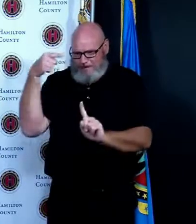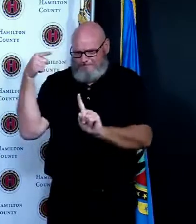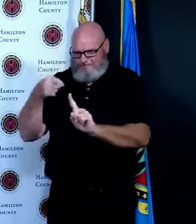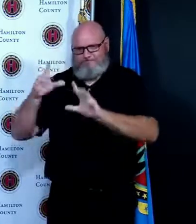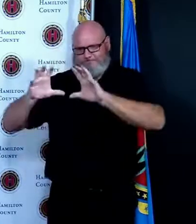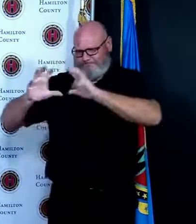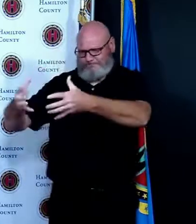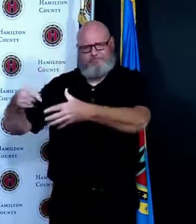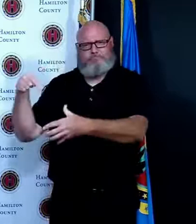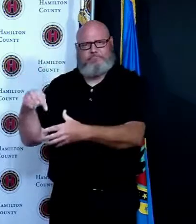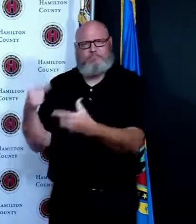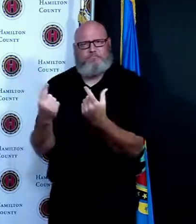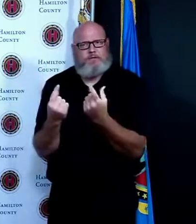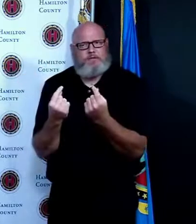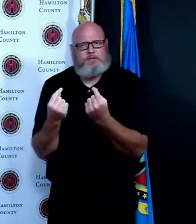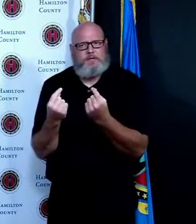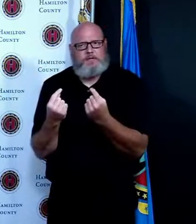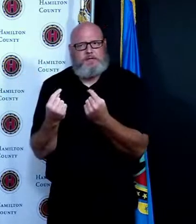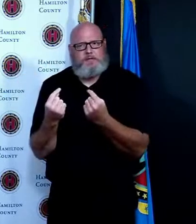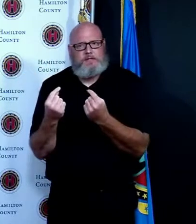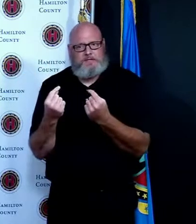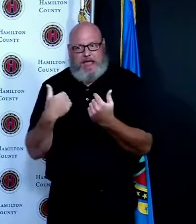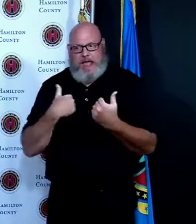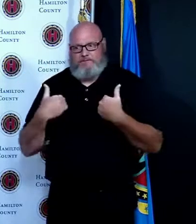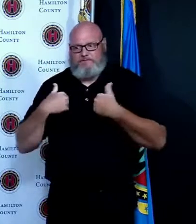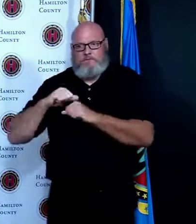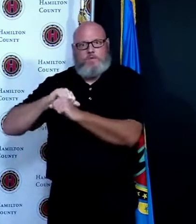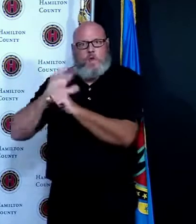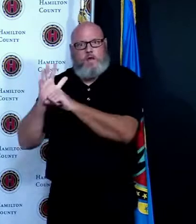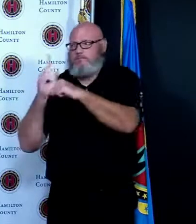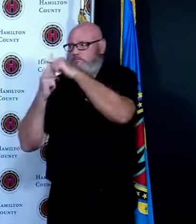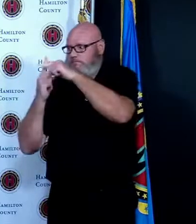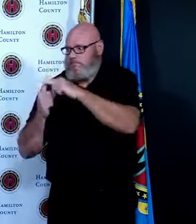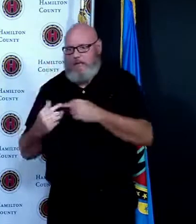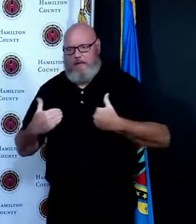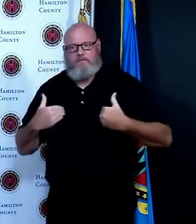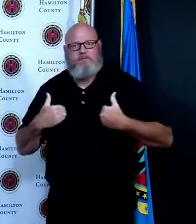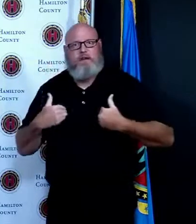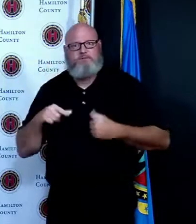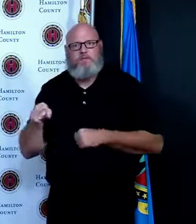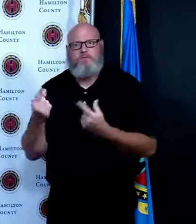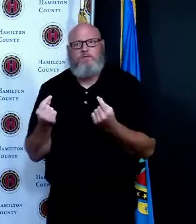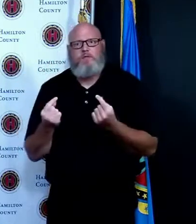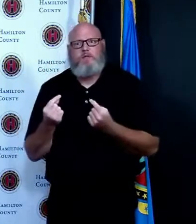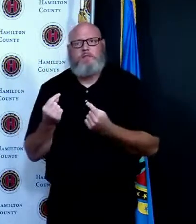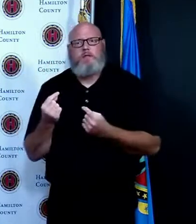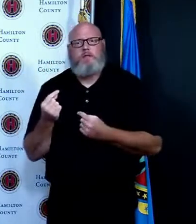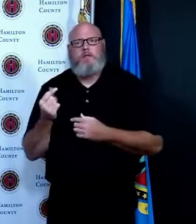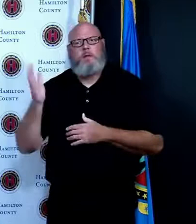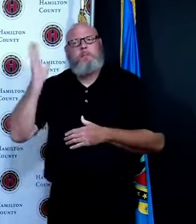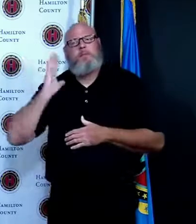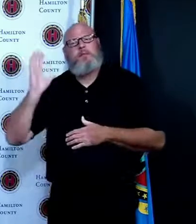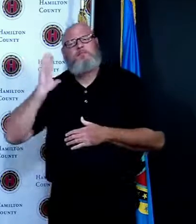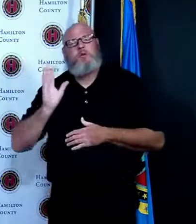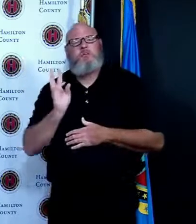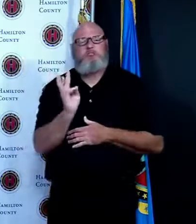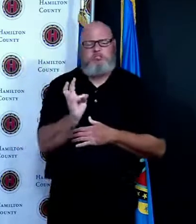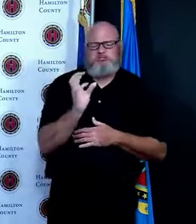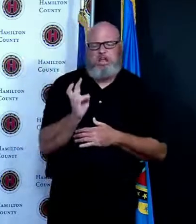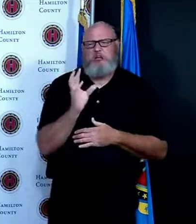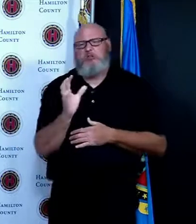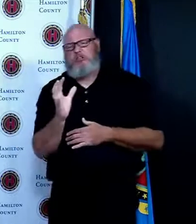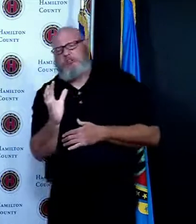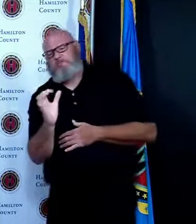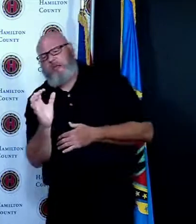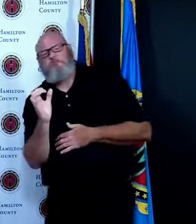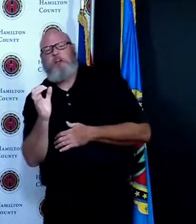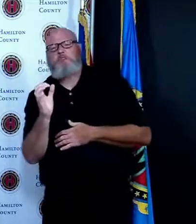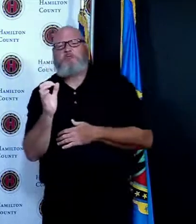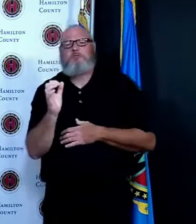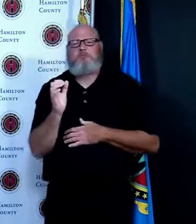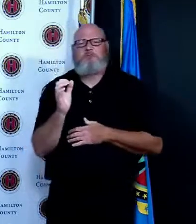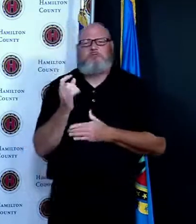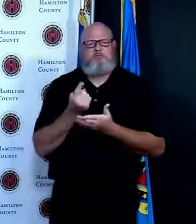we were seeing a trend where we were in the 600s the 500s high 400s last week we were at 613 that